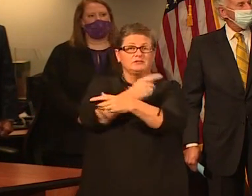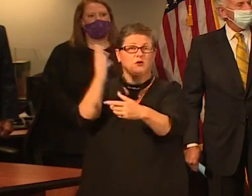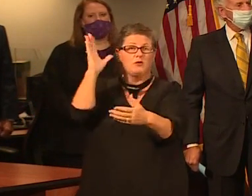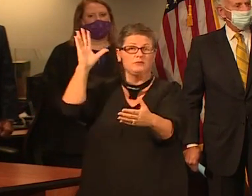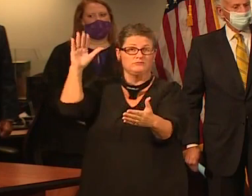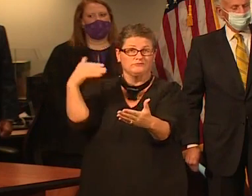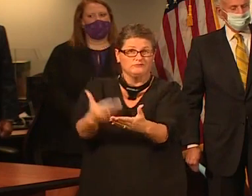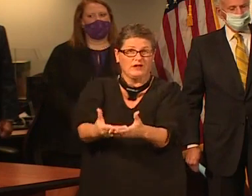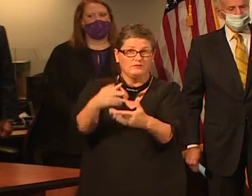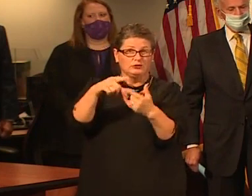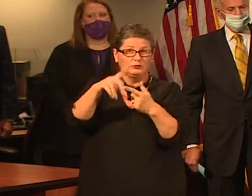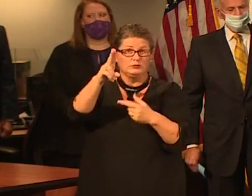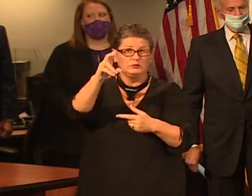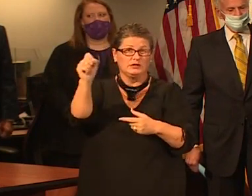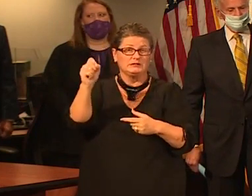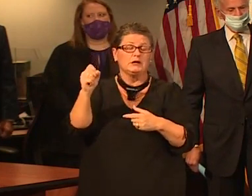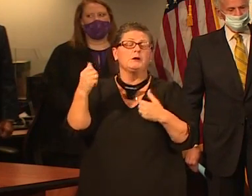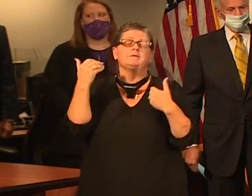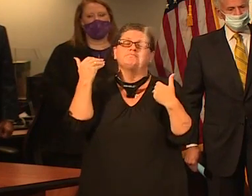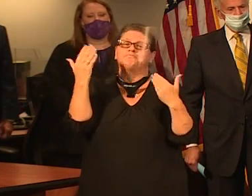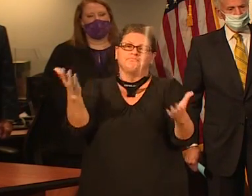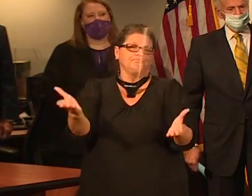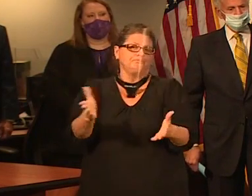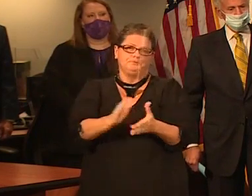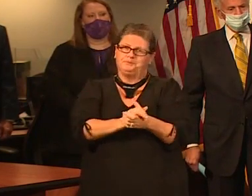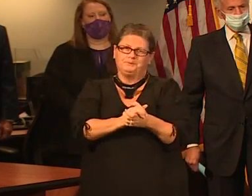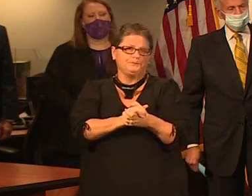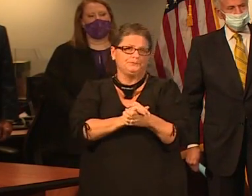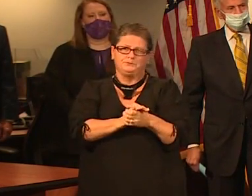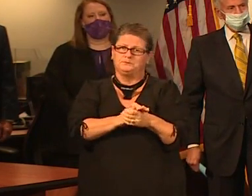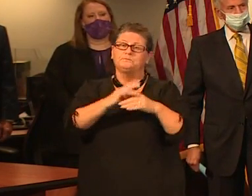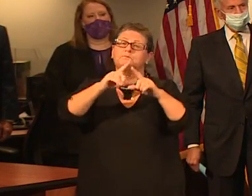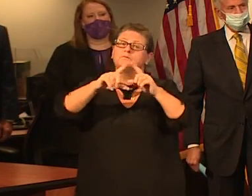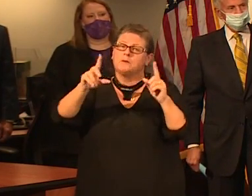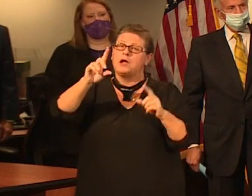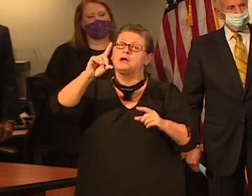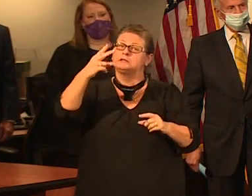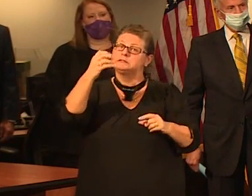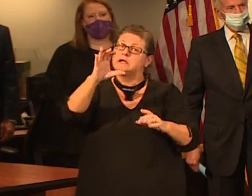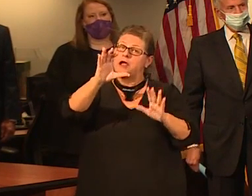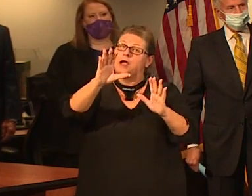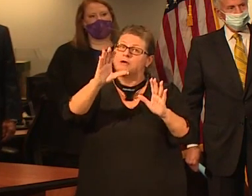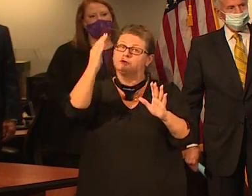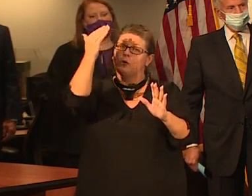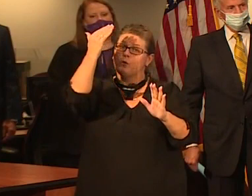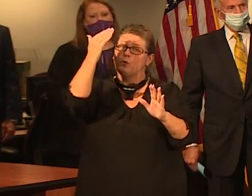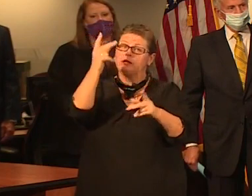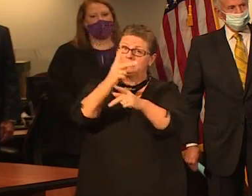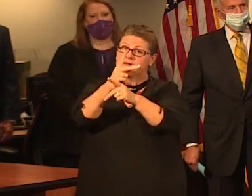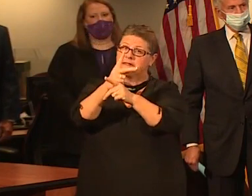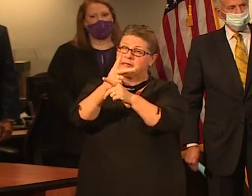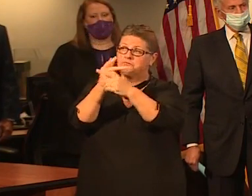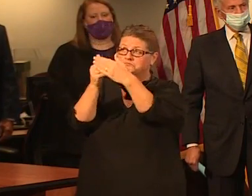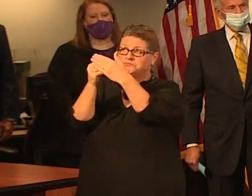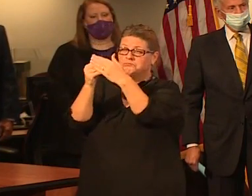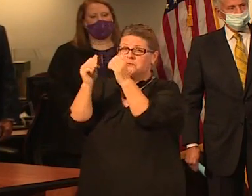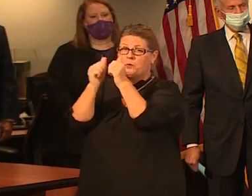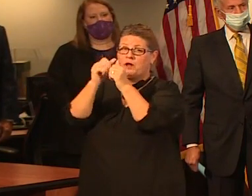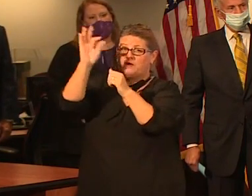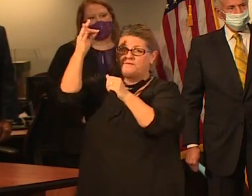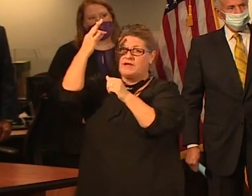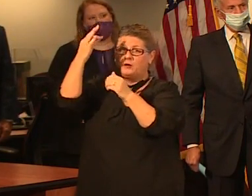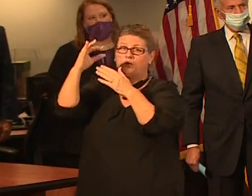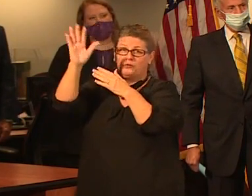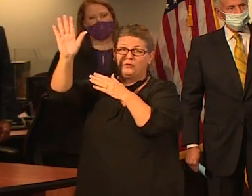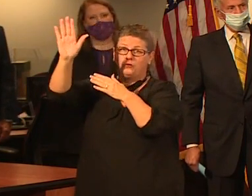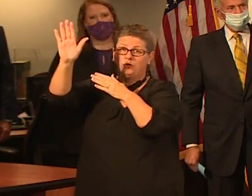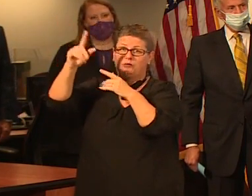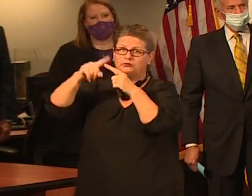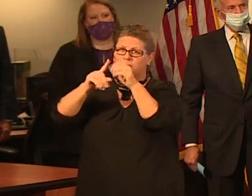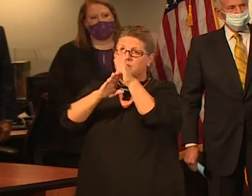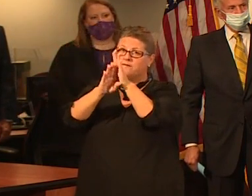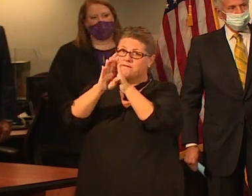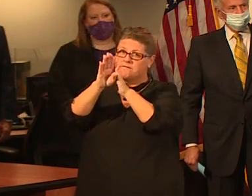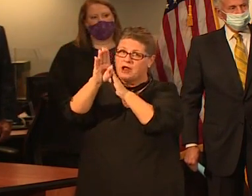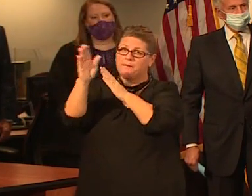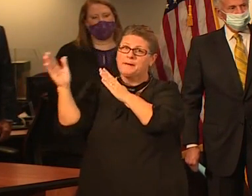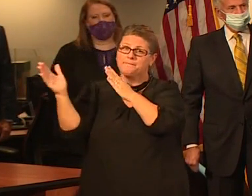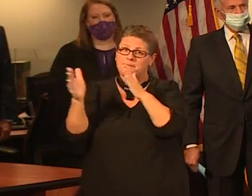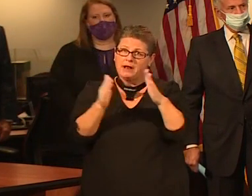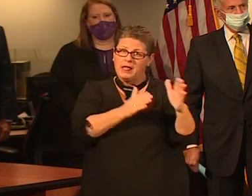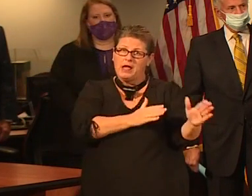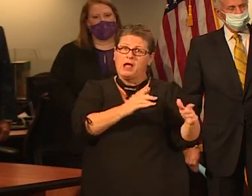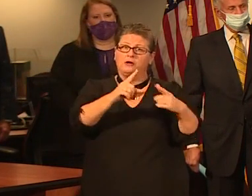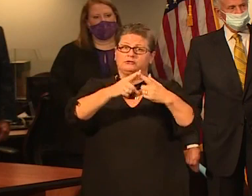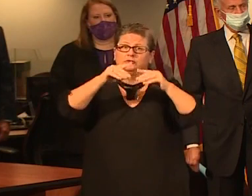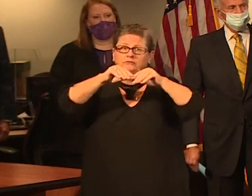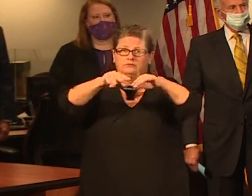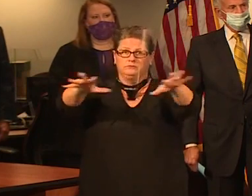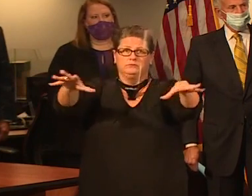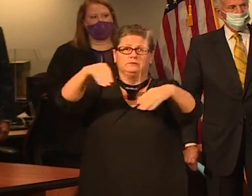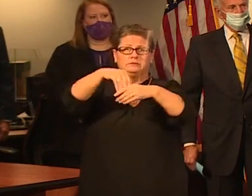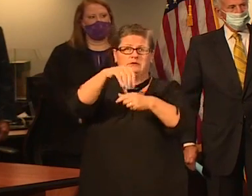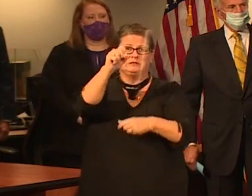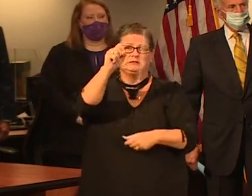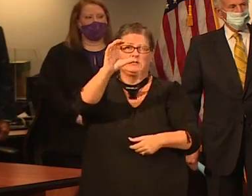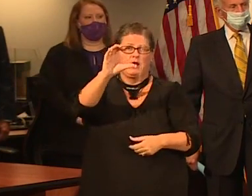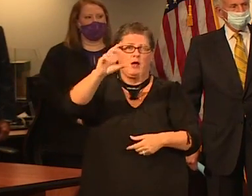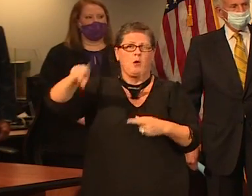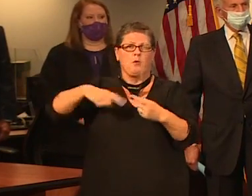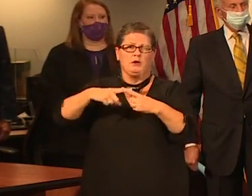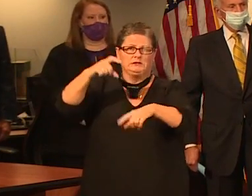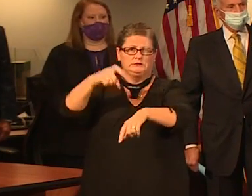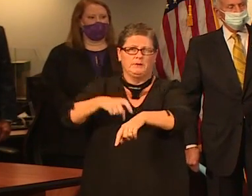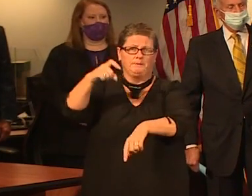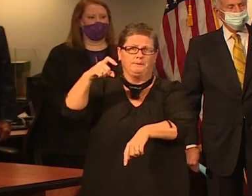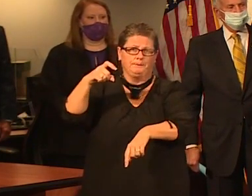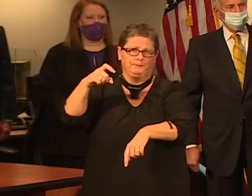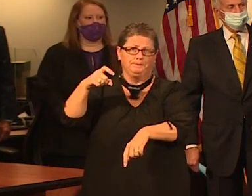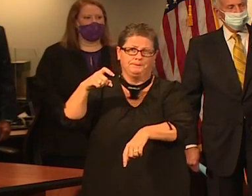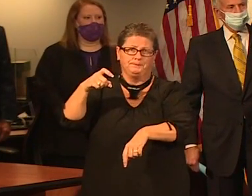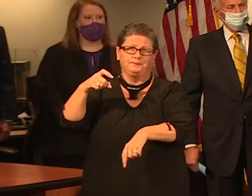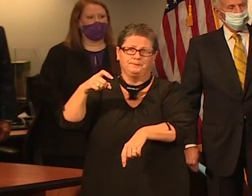ALTHOUGH WE DON'T KNOW EXACTLY WHEN THE VACCINE WILL BE MADE AVAILABLE IN THE UNITED STATES, IS FORGING PARTNERSHIPS AND FOR DEVELOPING A PLAN FOR DISTRIBUTING THE VACCINE WITHIN